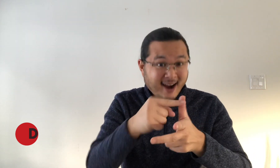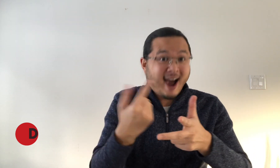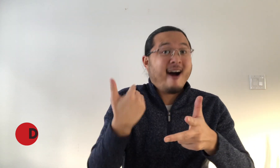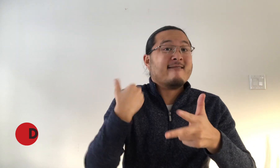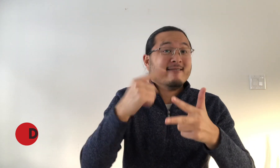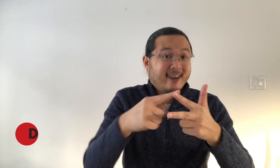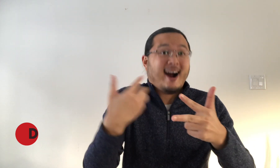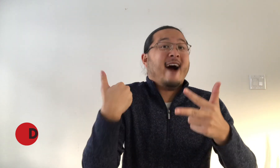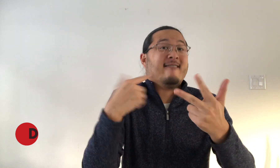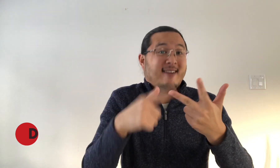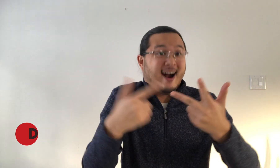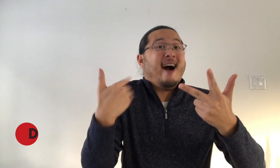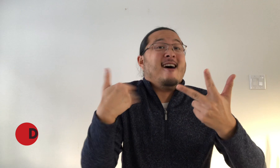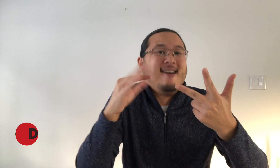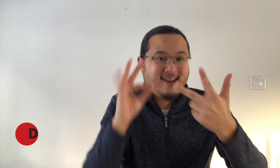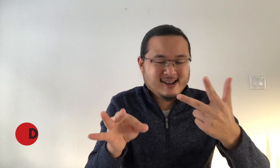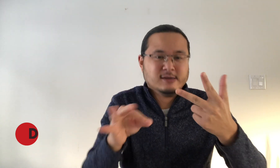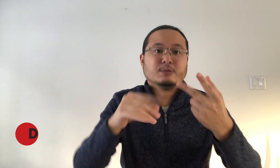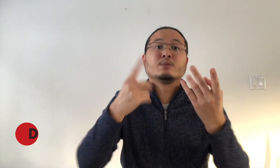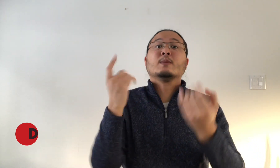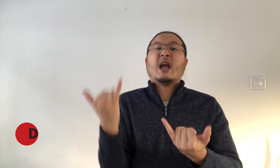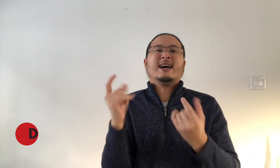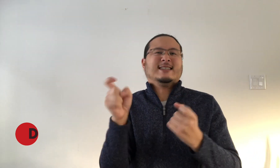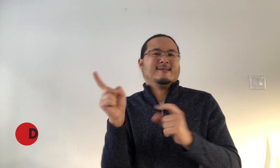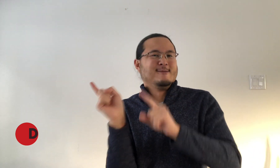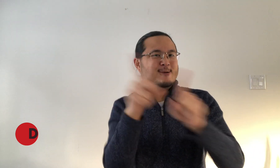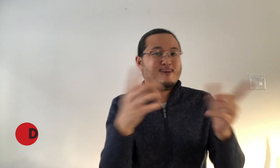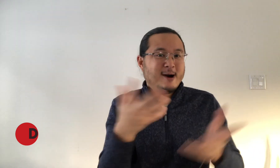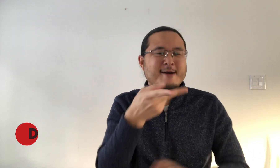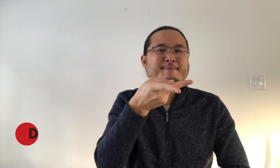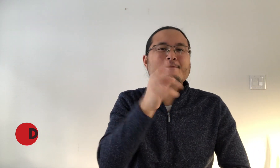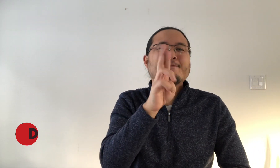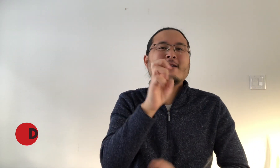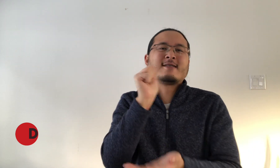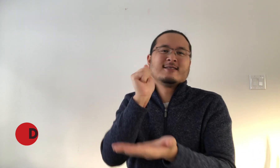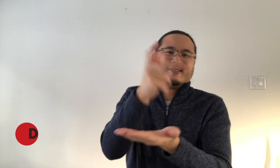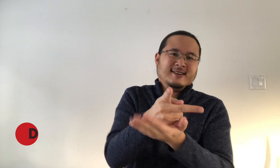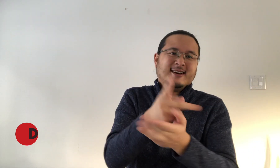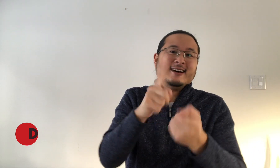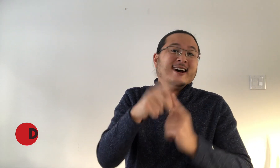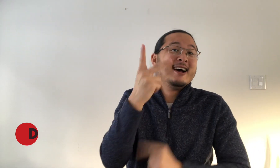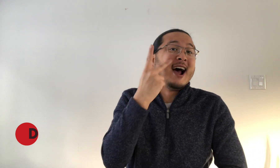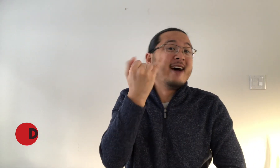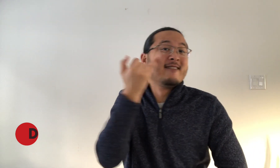Now you should go get pre-approved to qualify to buy a home.